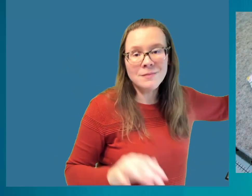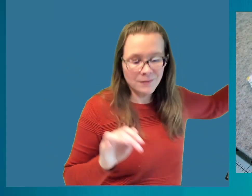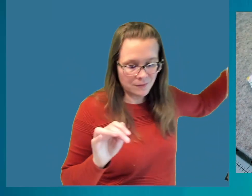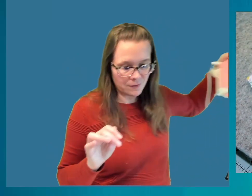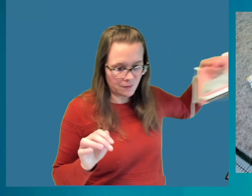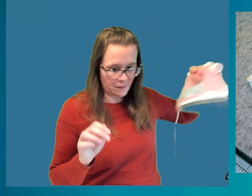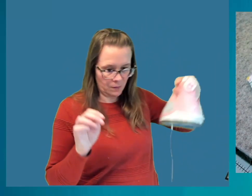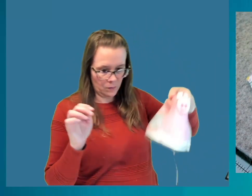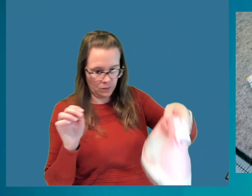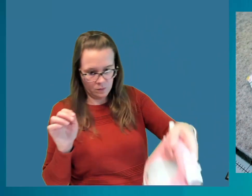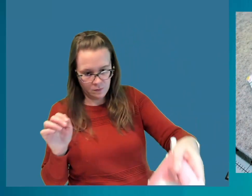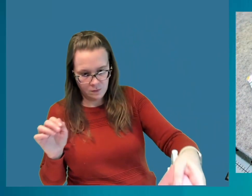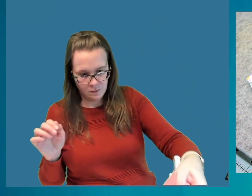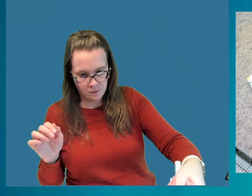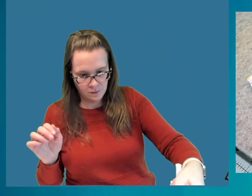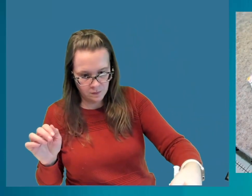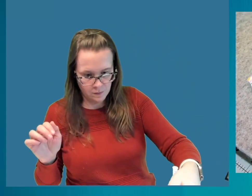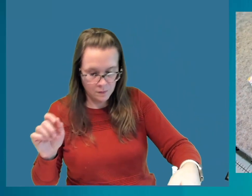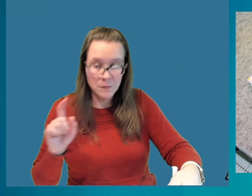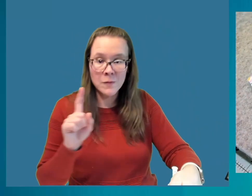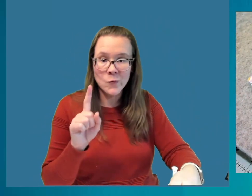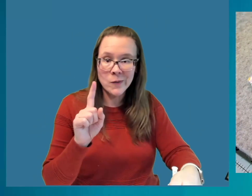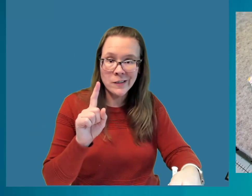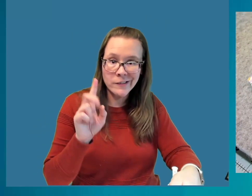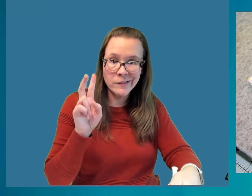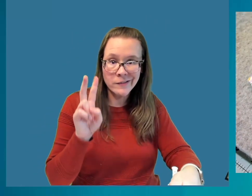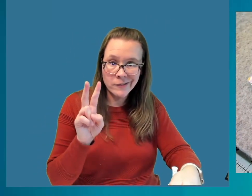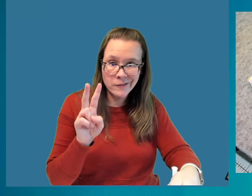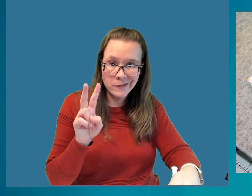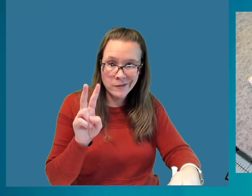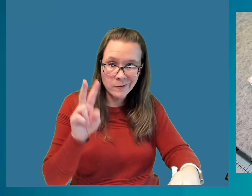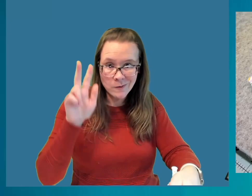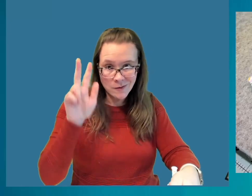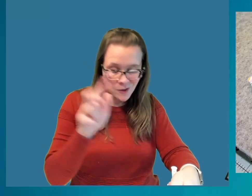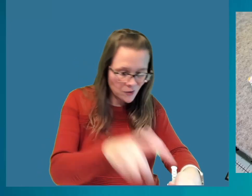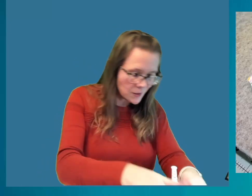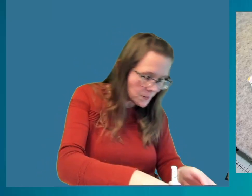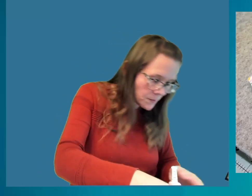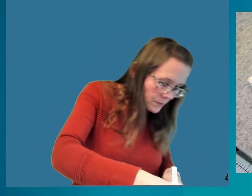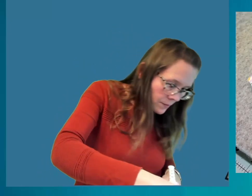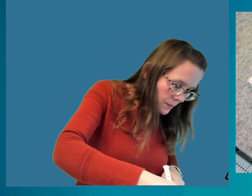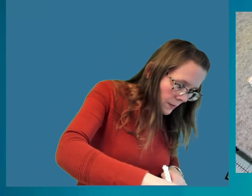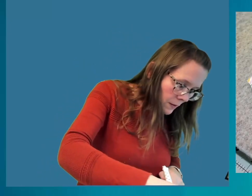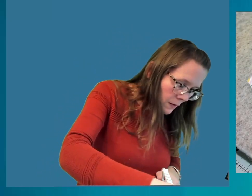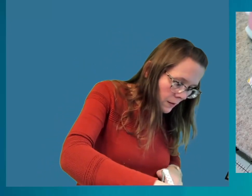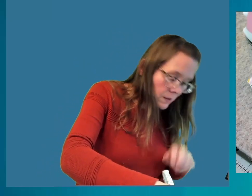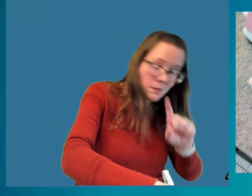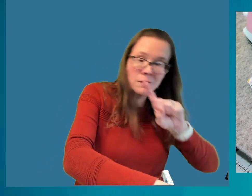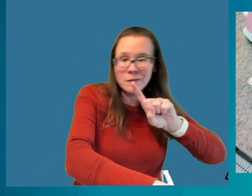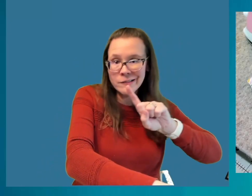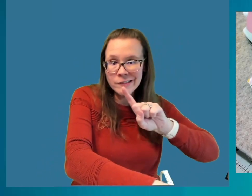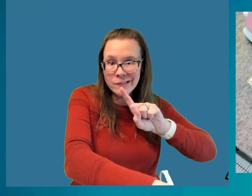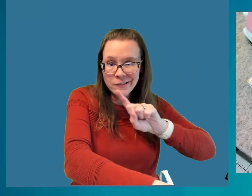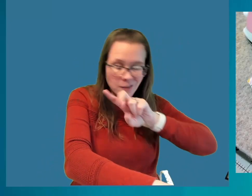because I know I'm going to trim it later, and then I know for sure that I have enough. And